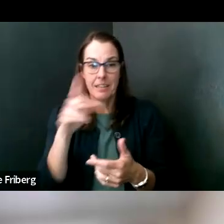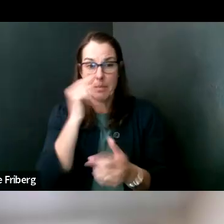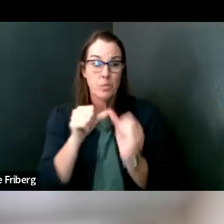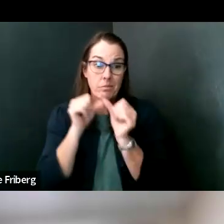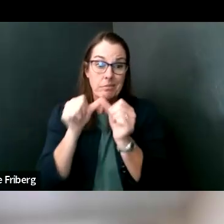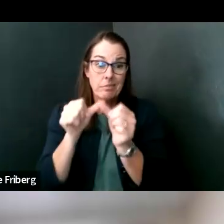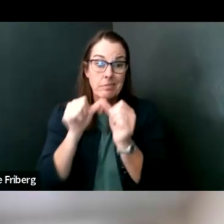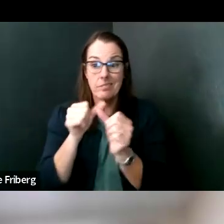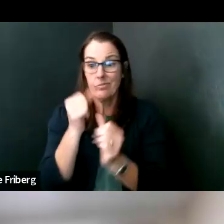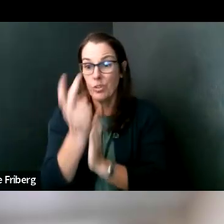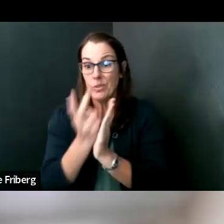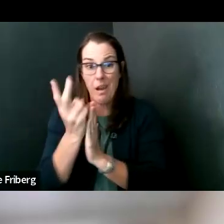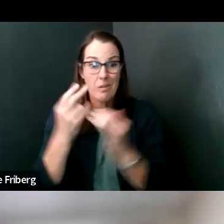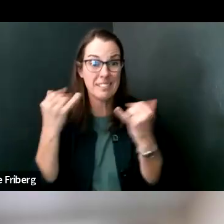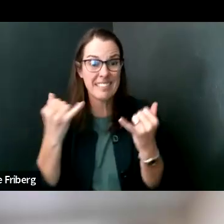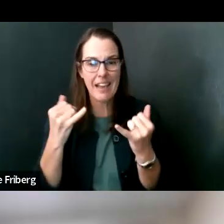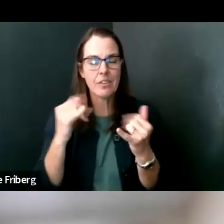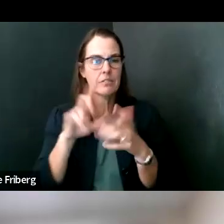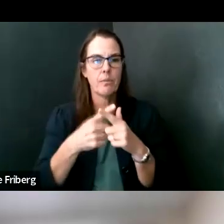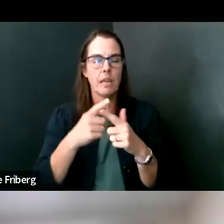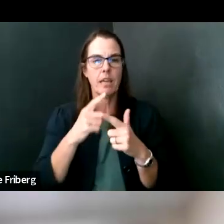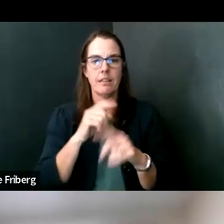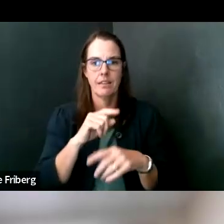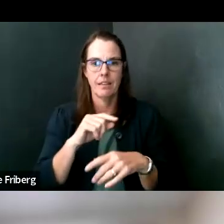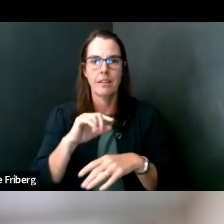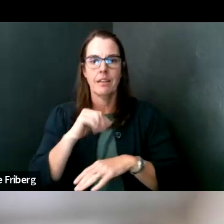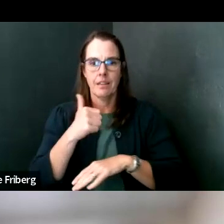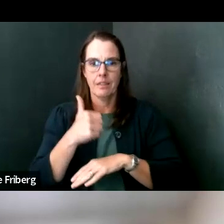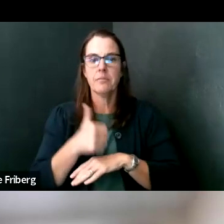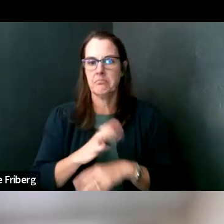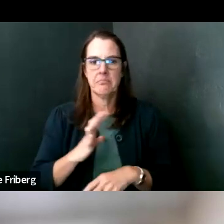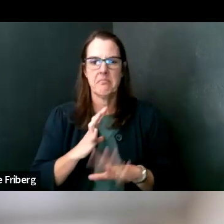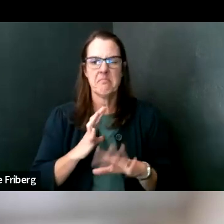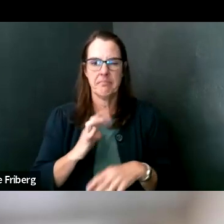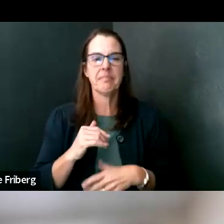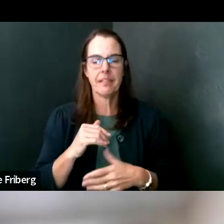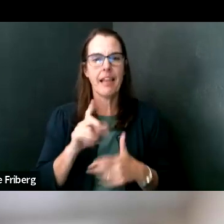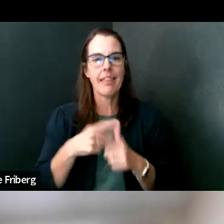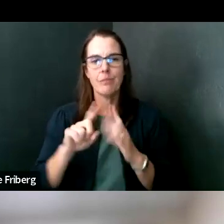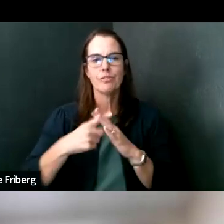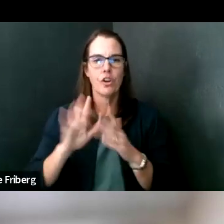for a couple hours and kind of reset ourselves before we start into the next agenda? Courtney,